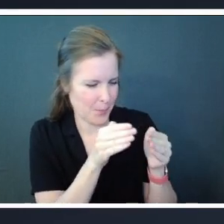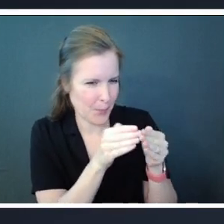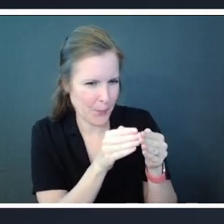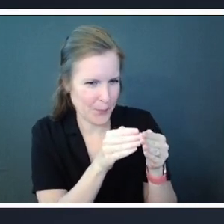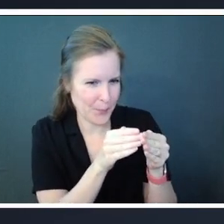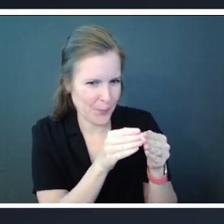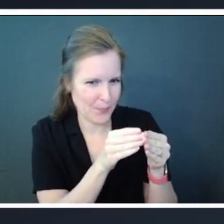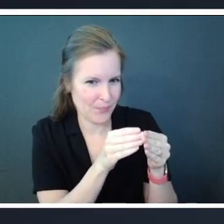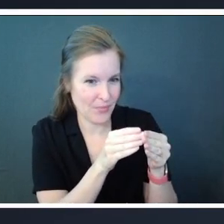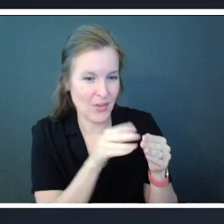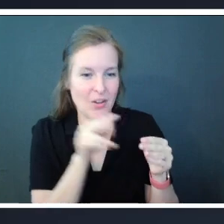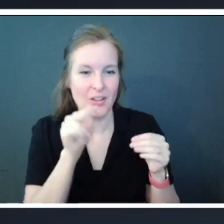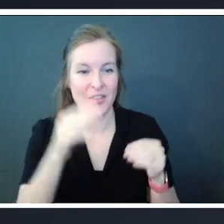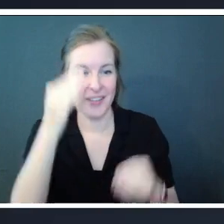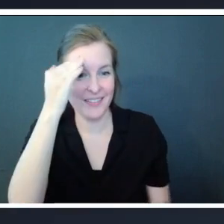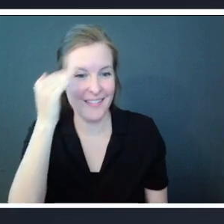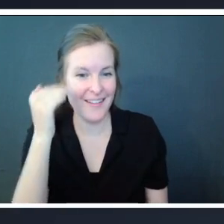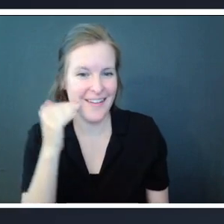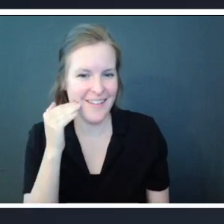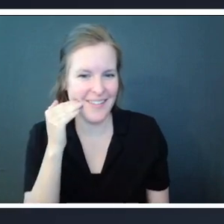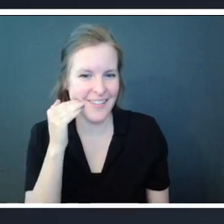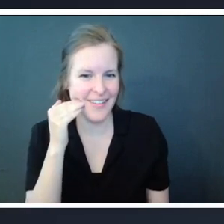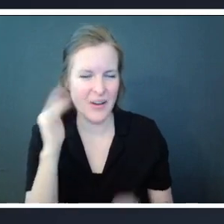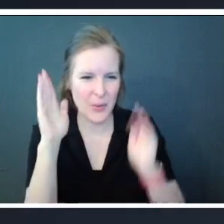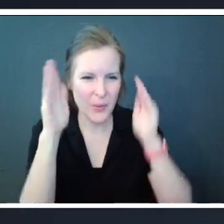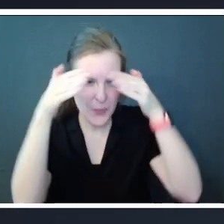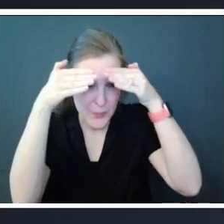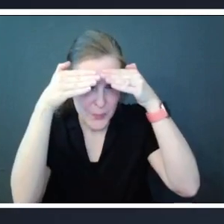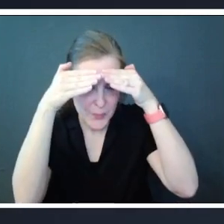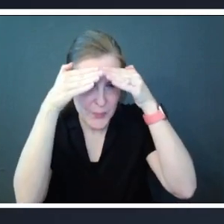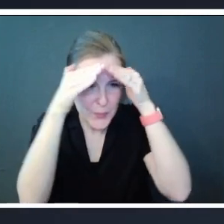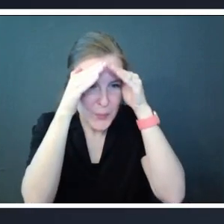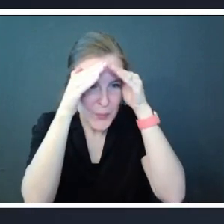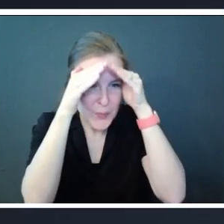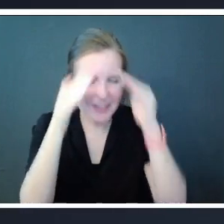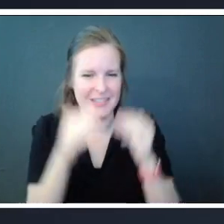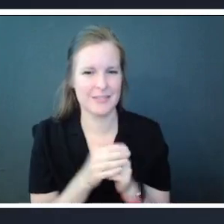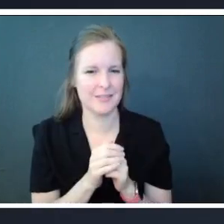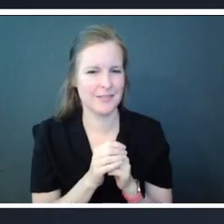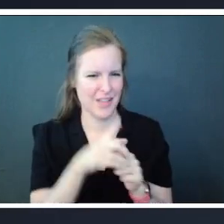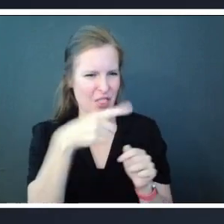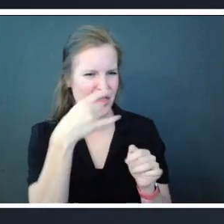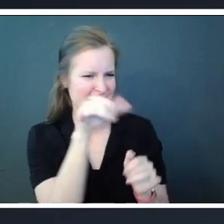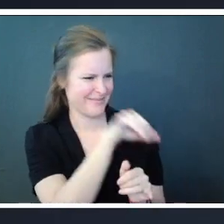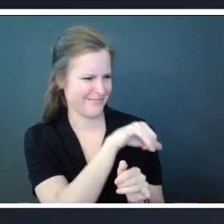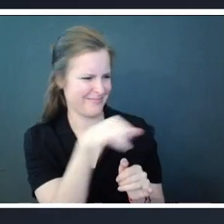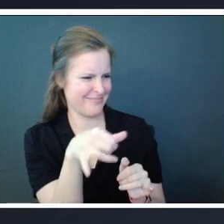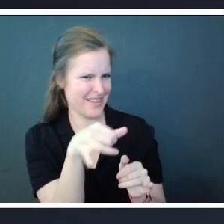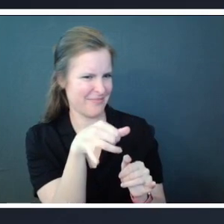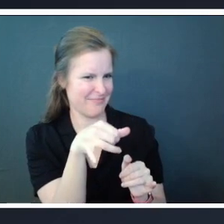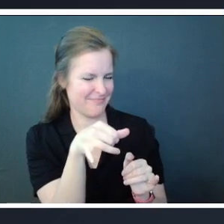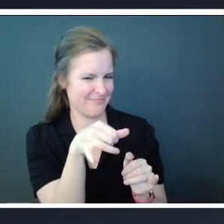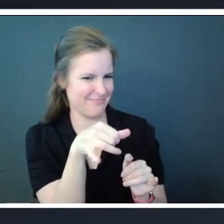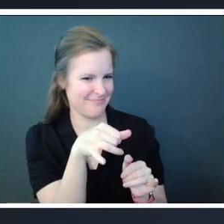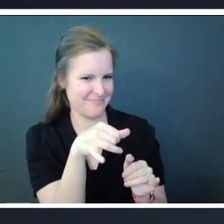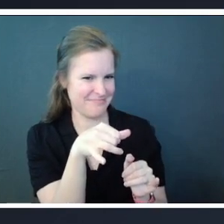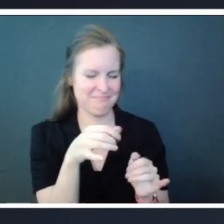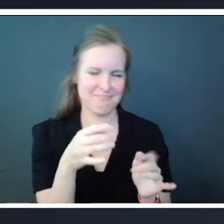We've got kind of stubby and pointed. They kind of look similar, right? So, their tail and their head